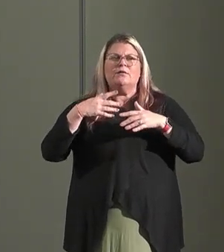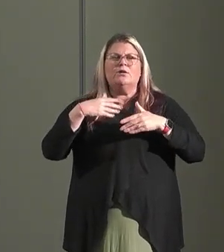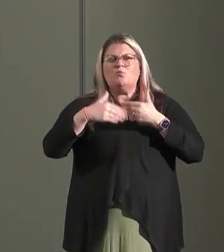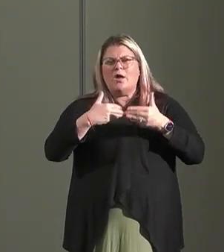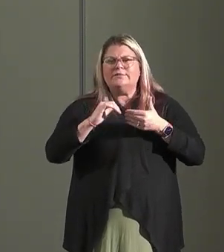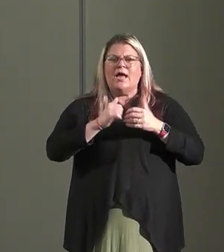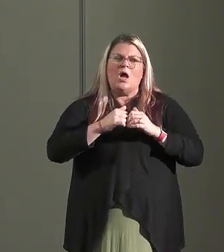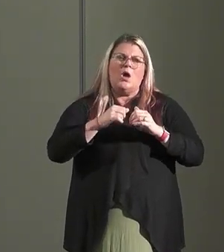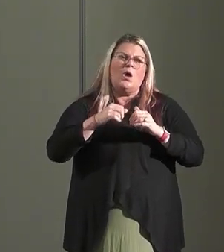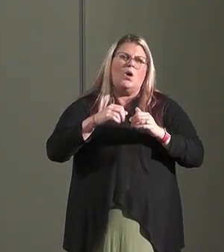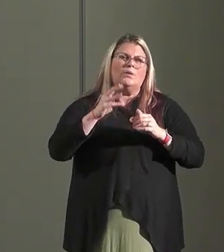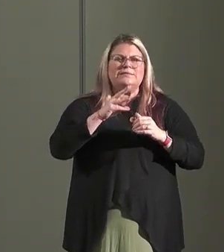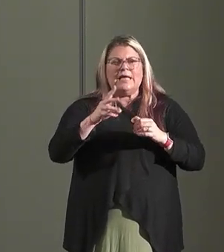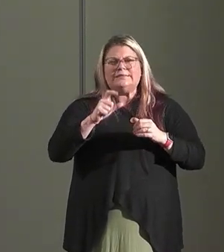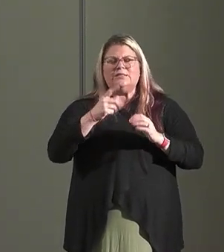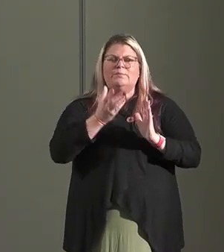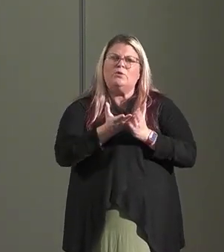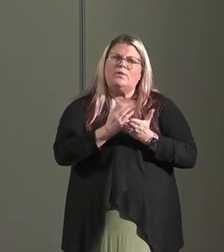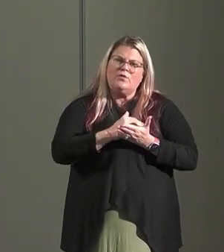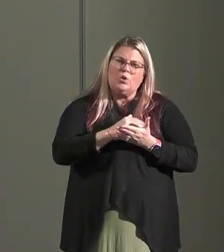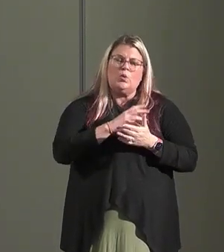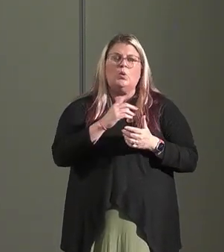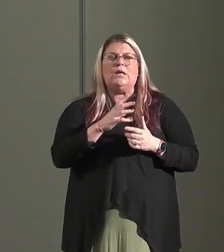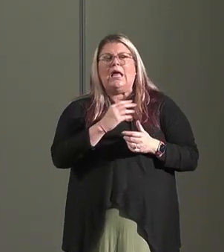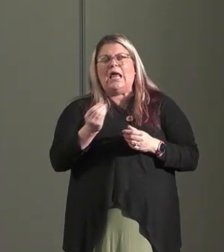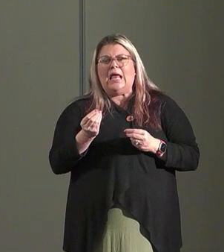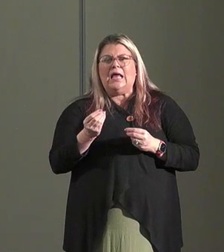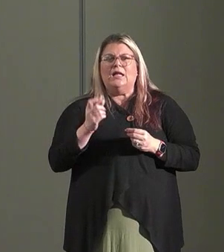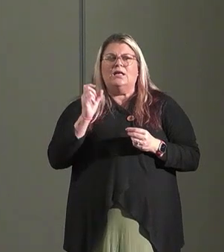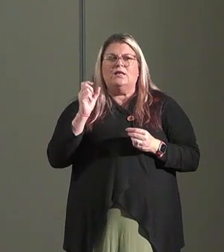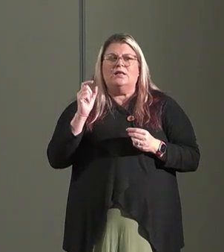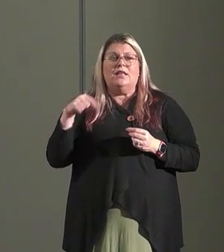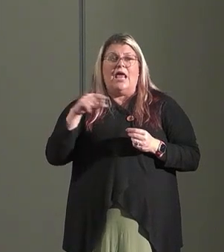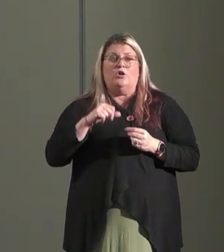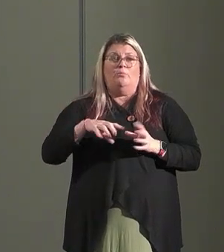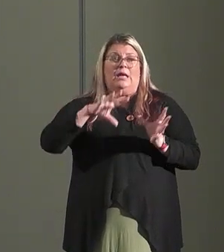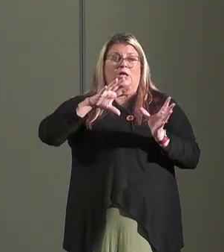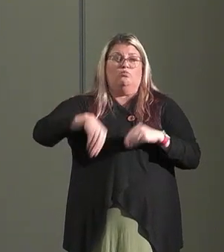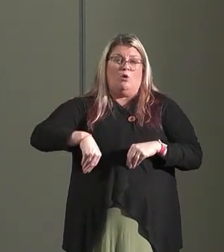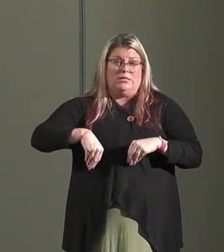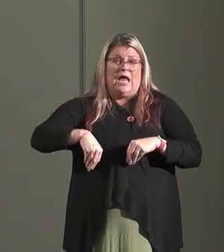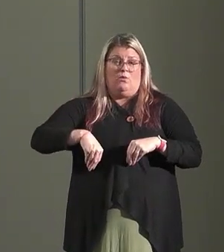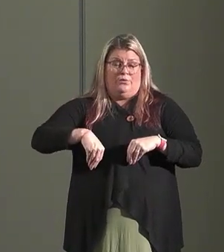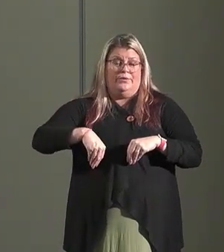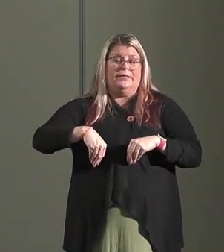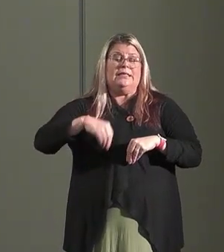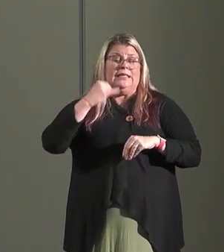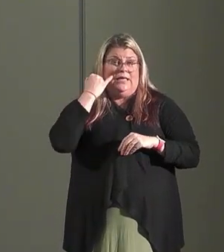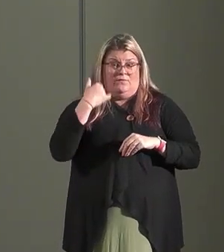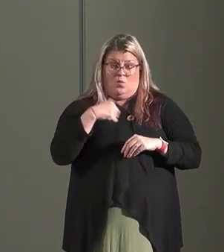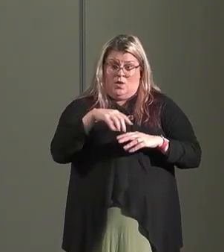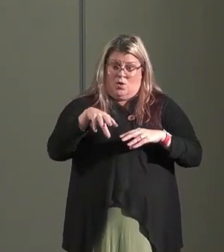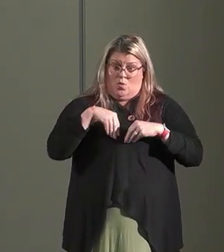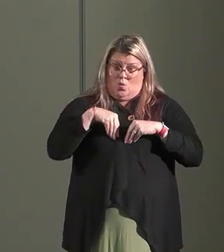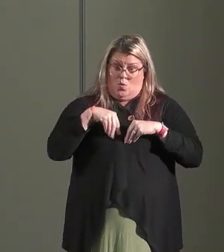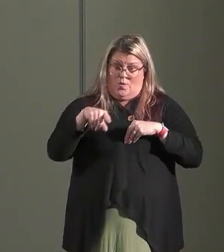be reviewed and they could be brought down. If we own the site as an institution it is